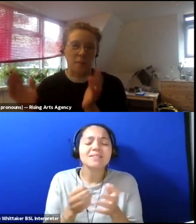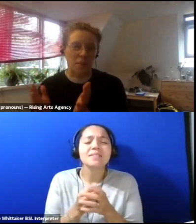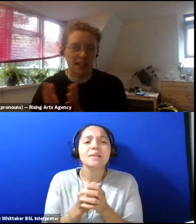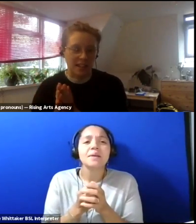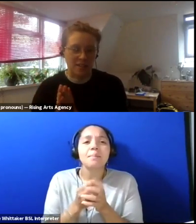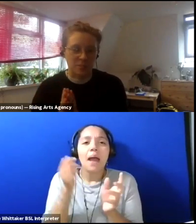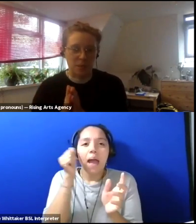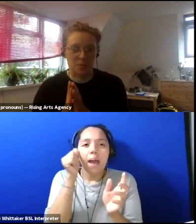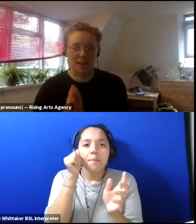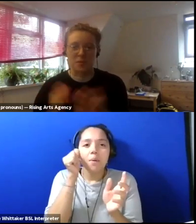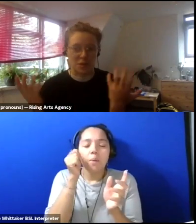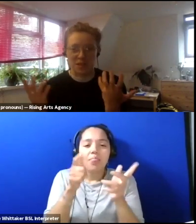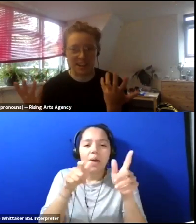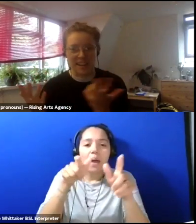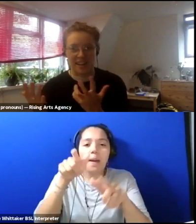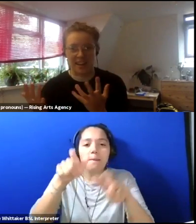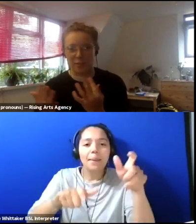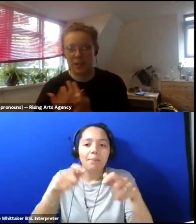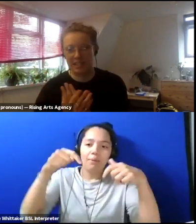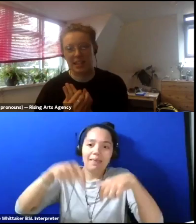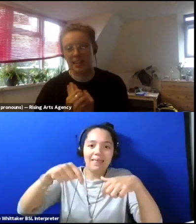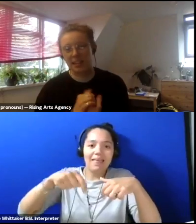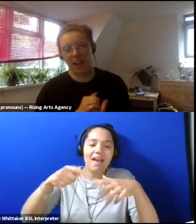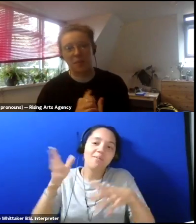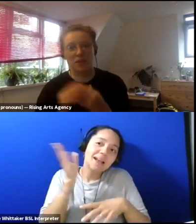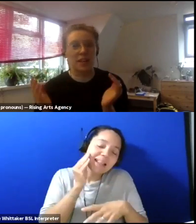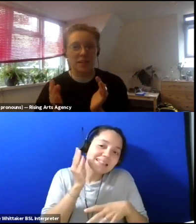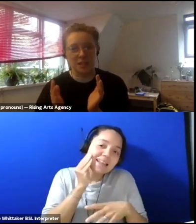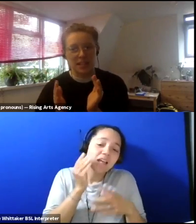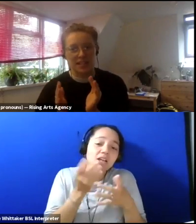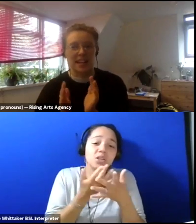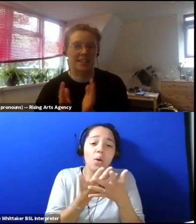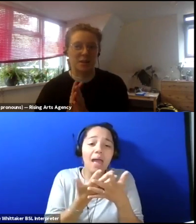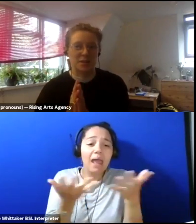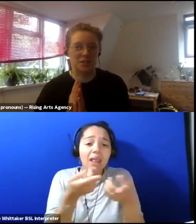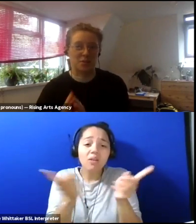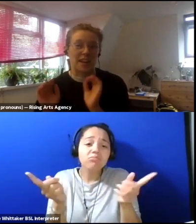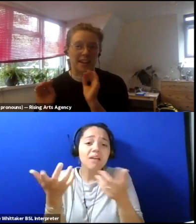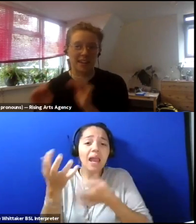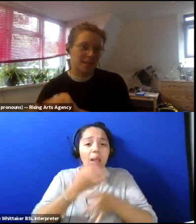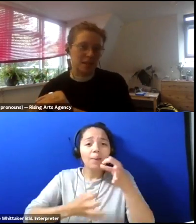aware that there's people also that are here and have been listening. So if anybody has been listening that has any questions as well,